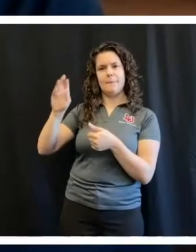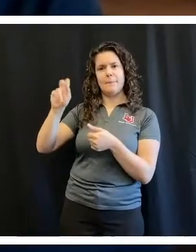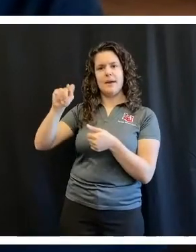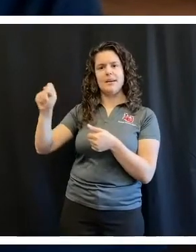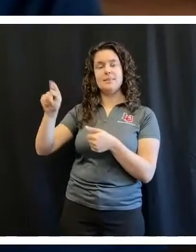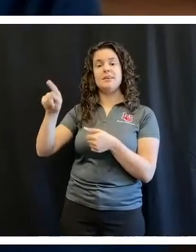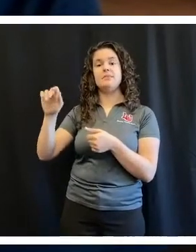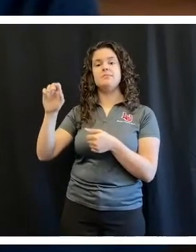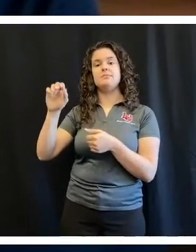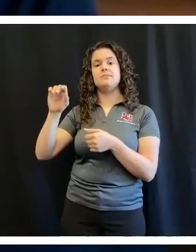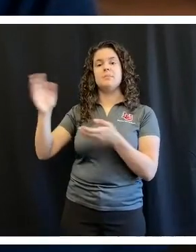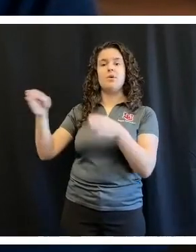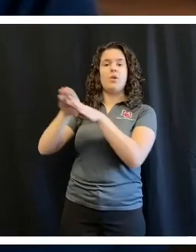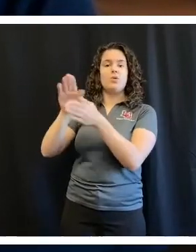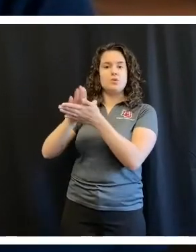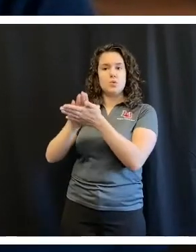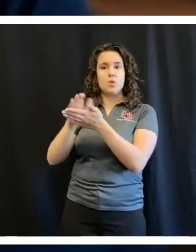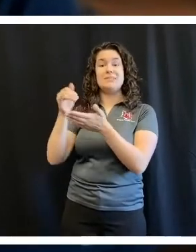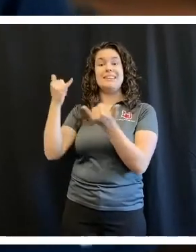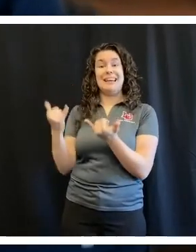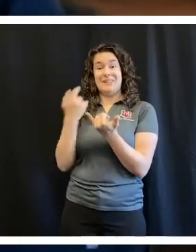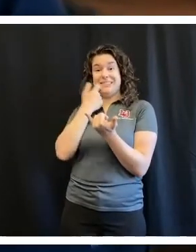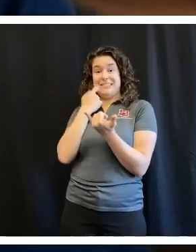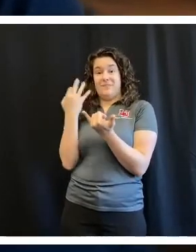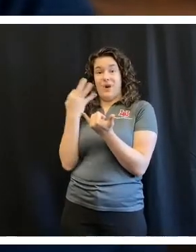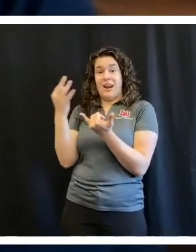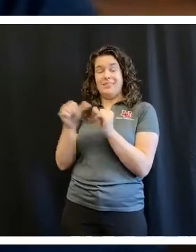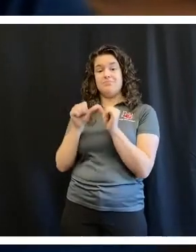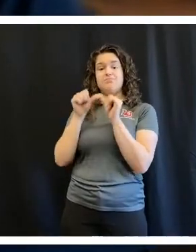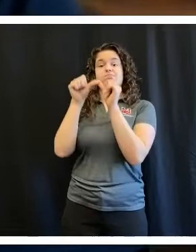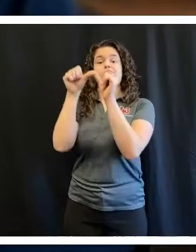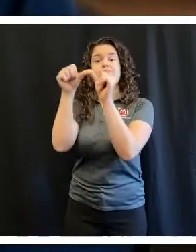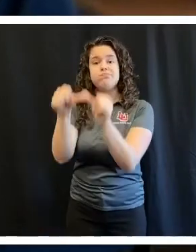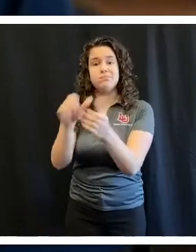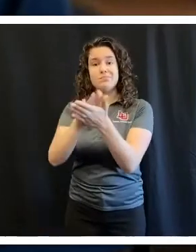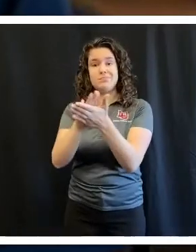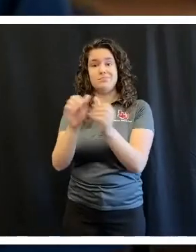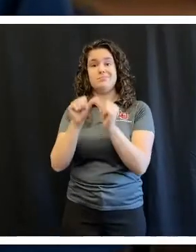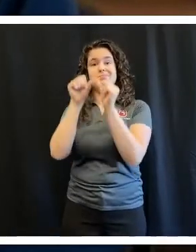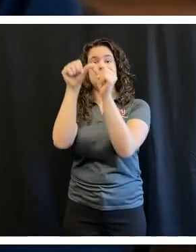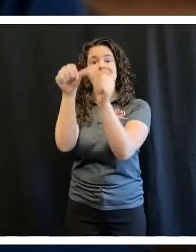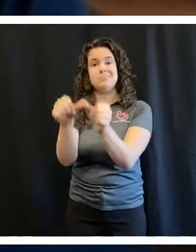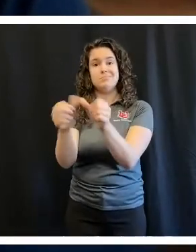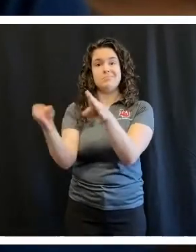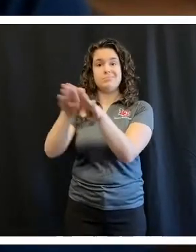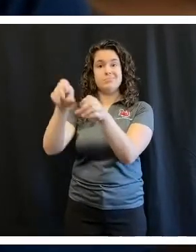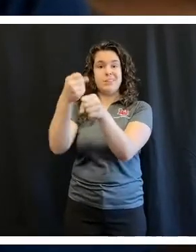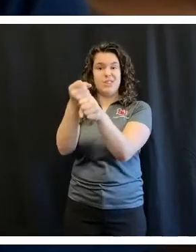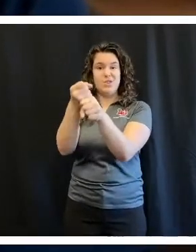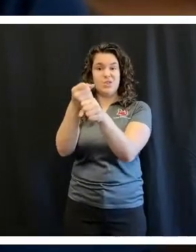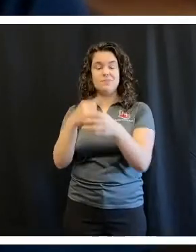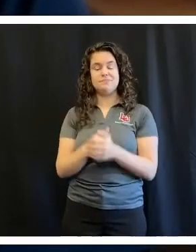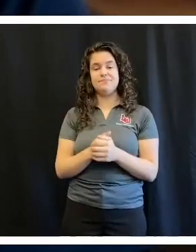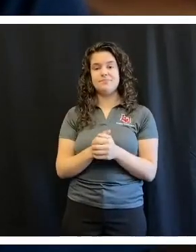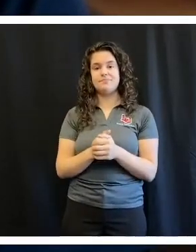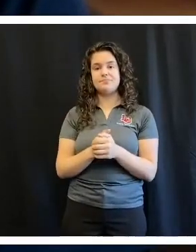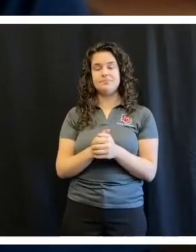will remain closed to the rest of the school year. Texas joins 35 other states now that are being closed throughout the remainder